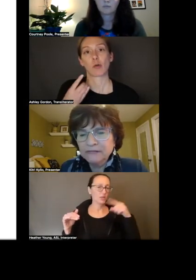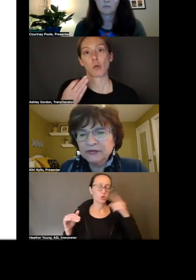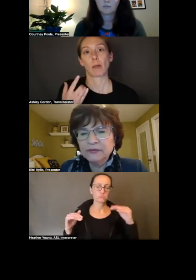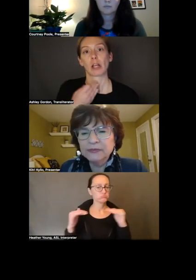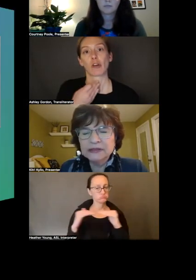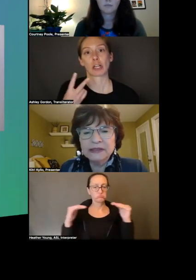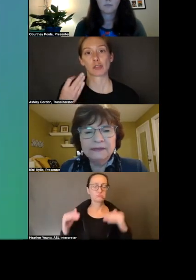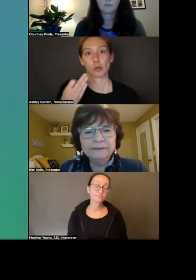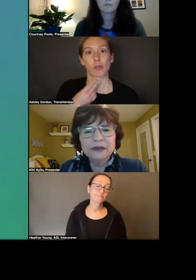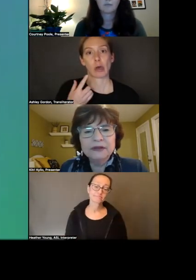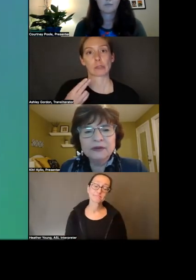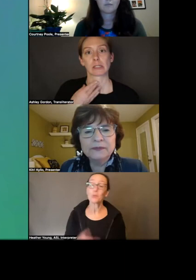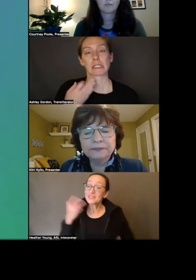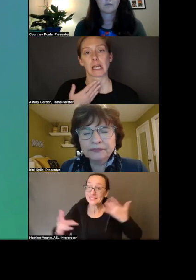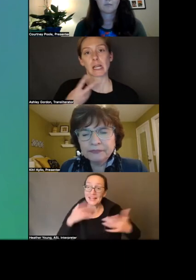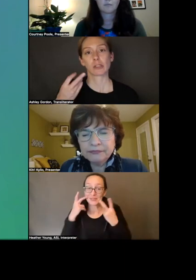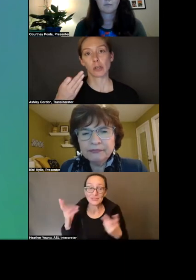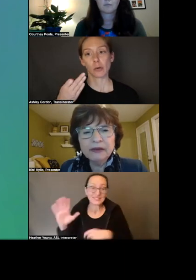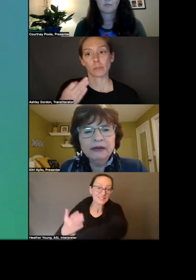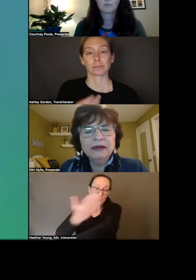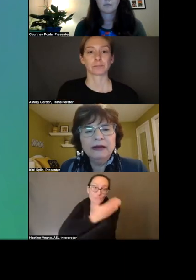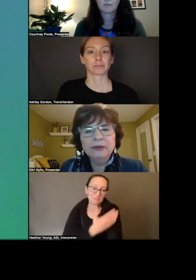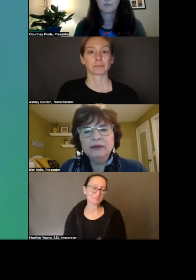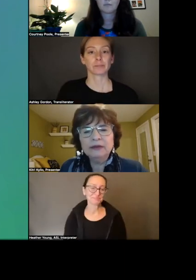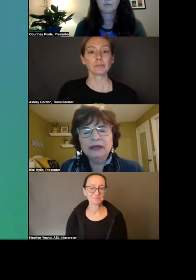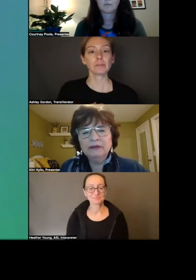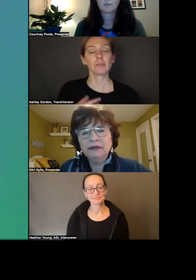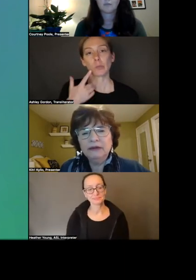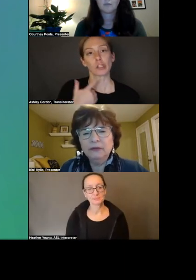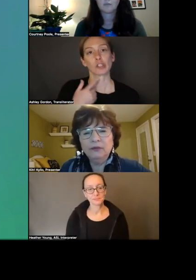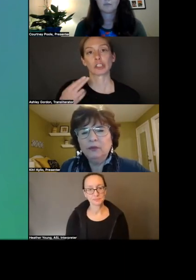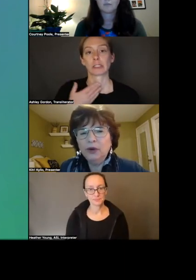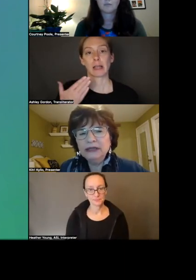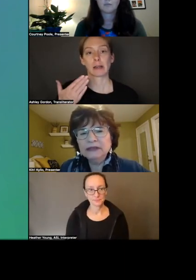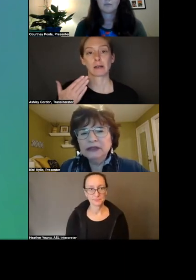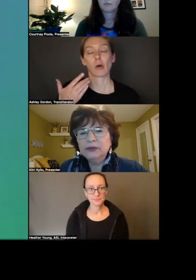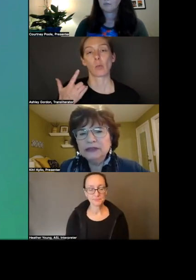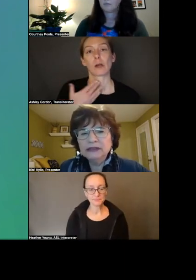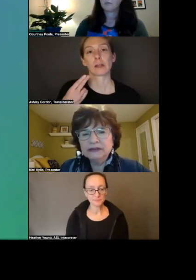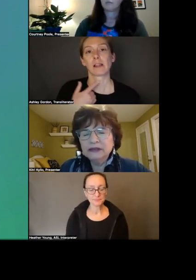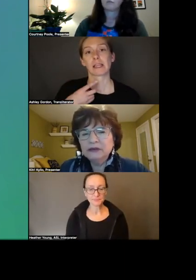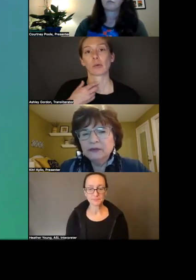So that was exciting. So, we look at what is the linguistic signal?